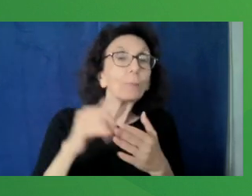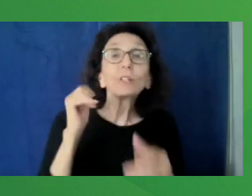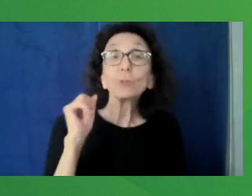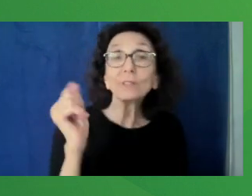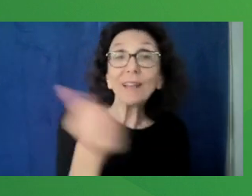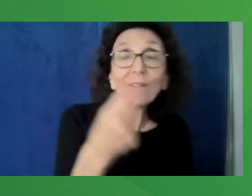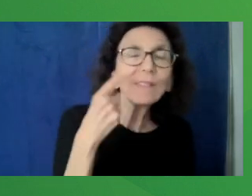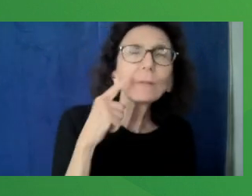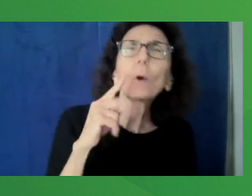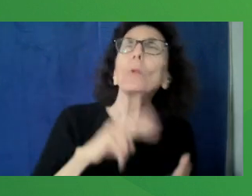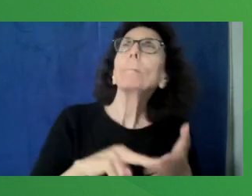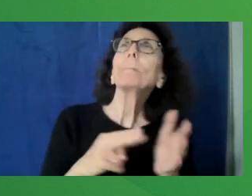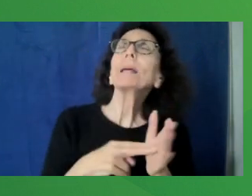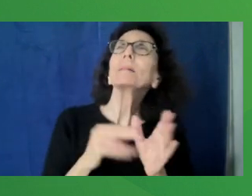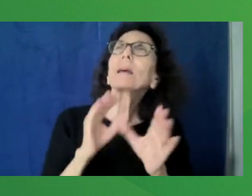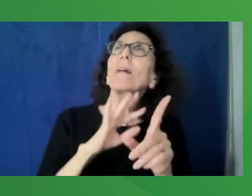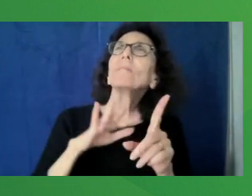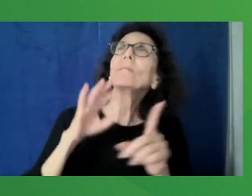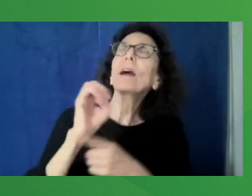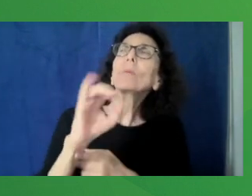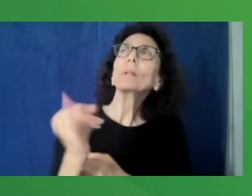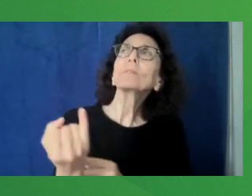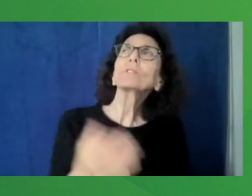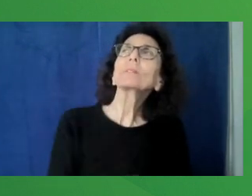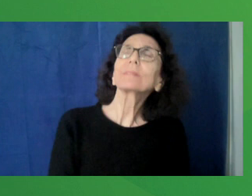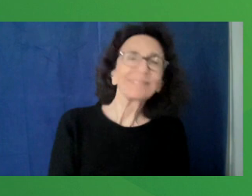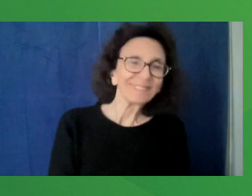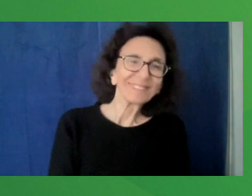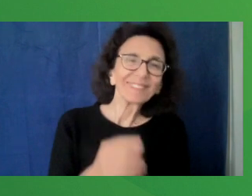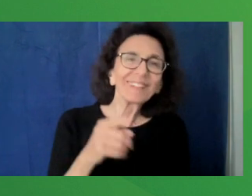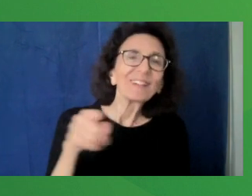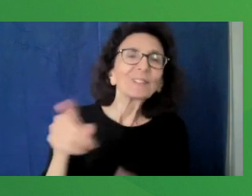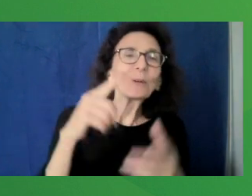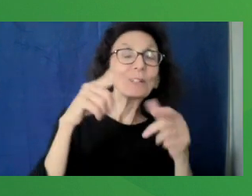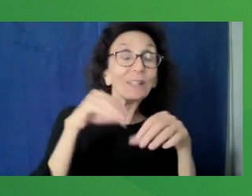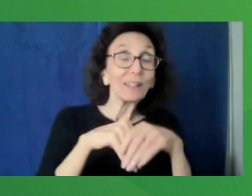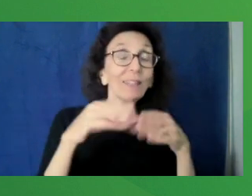So, within the guide, students start thinking about their relationship with